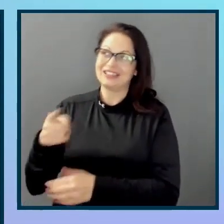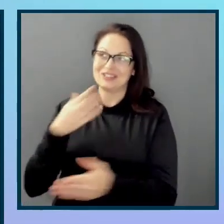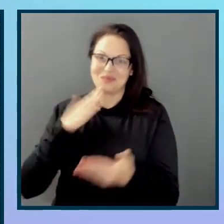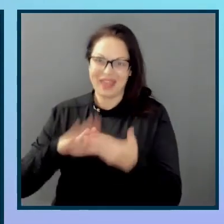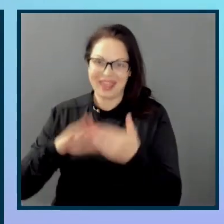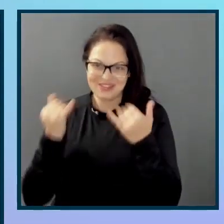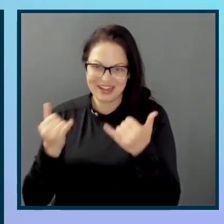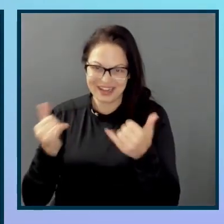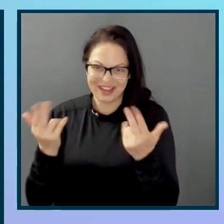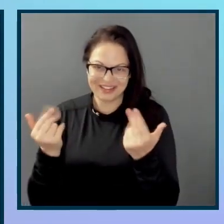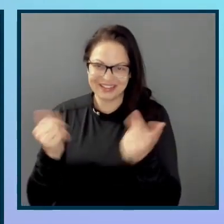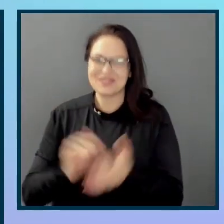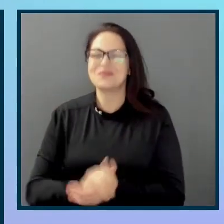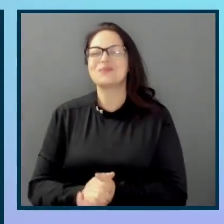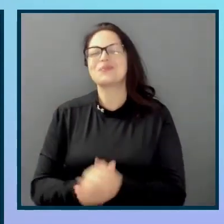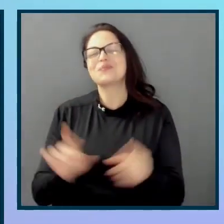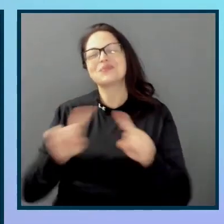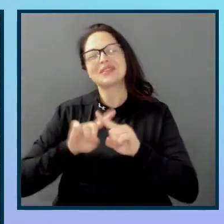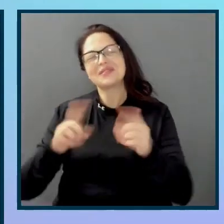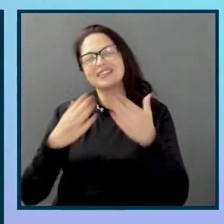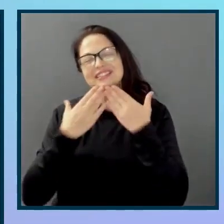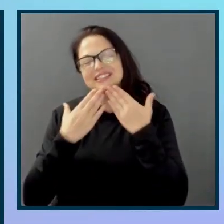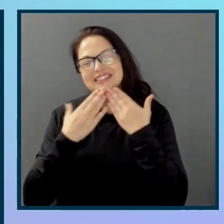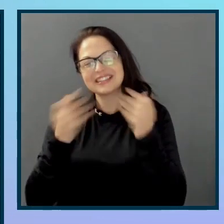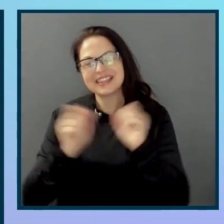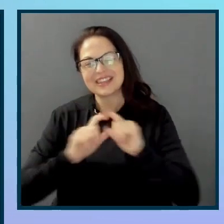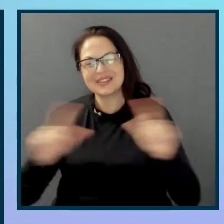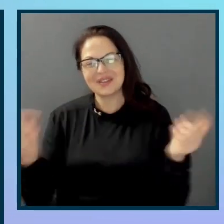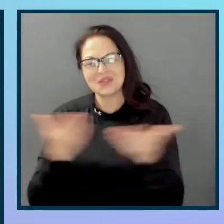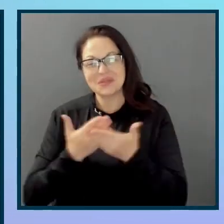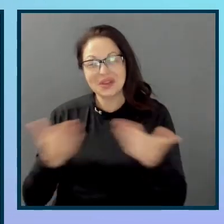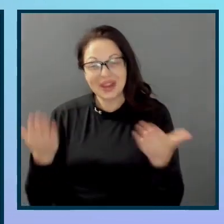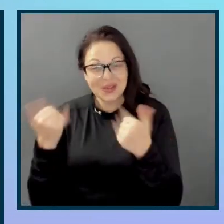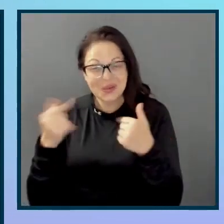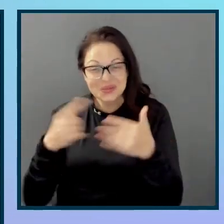I just wanna say thank you all for being here and I hope you enjoy our session today.